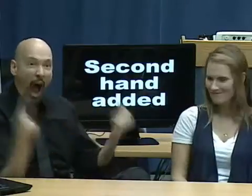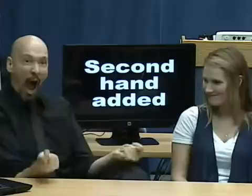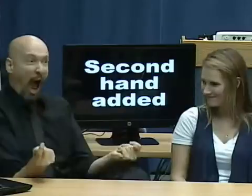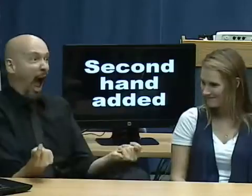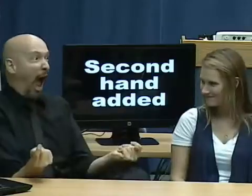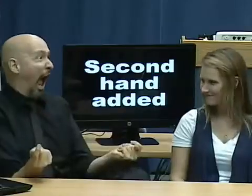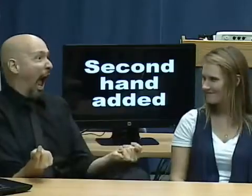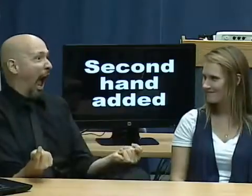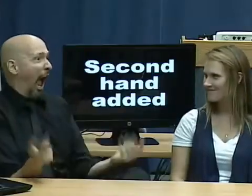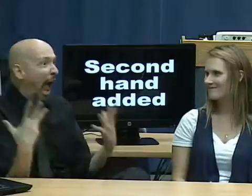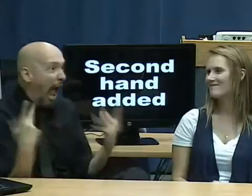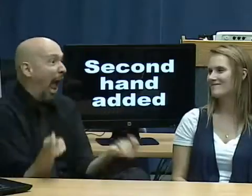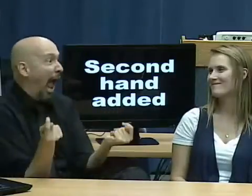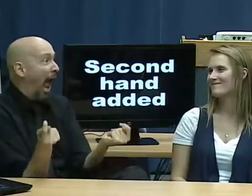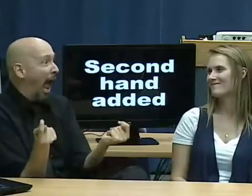#WHAAAT?!